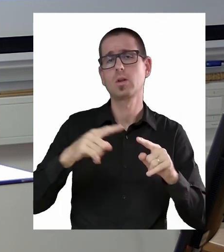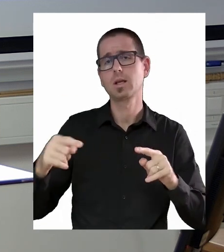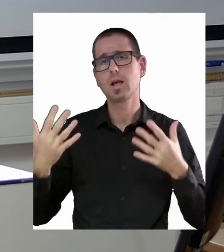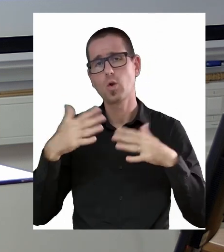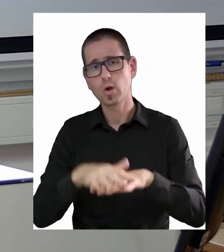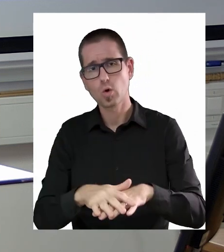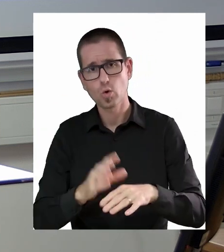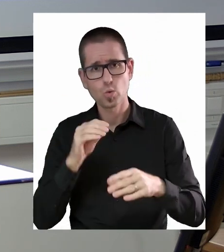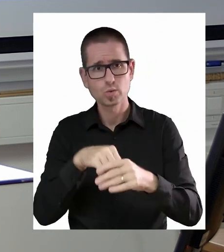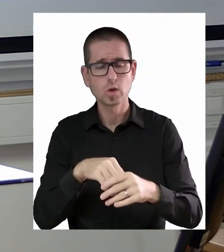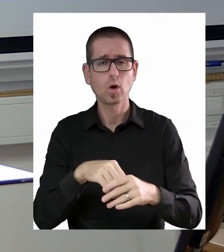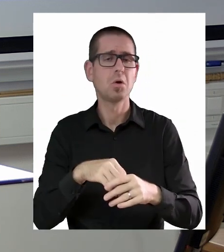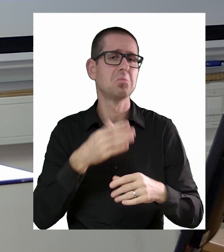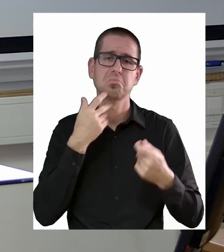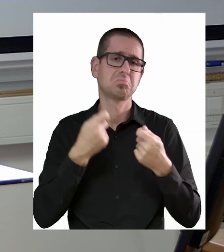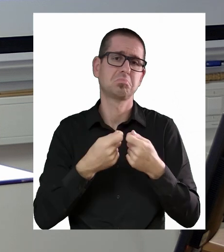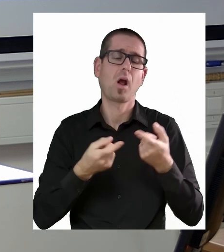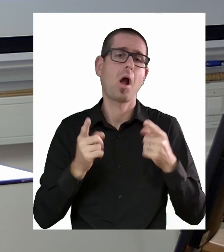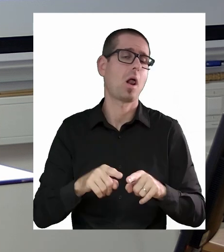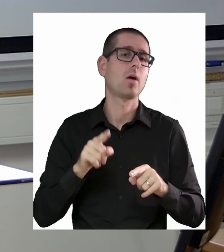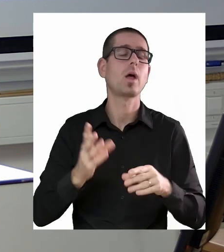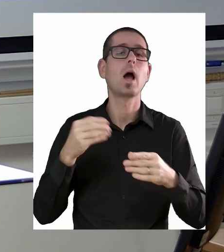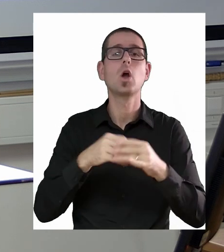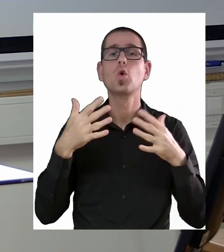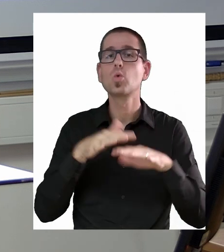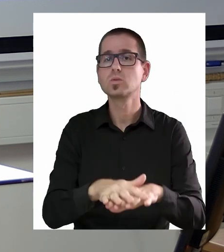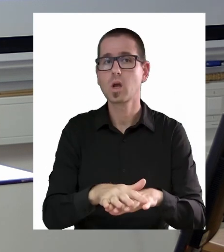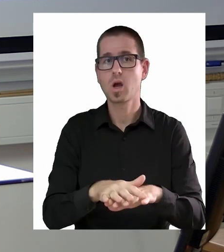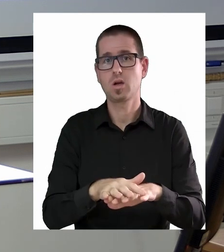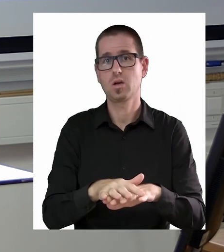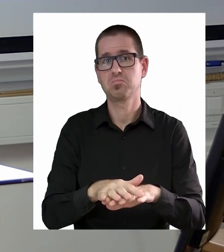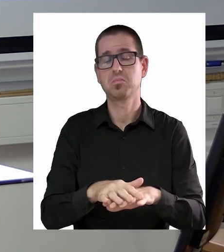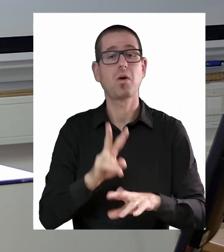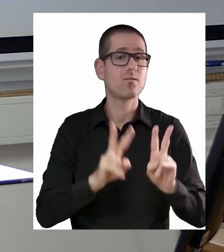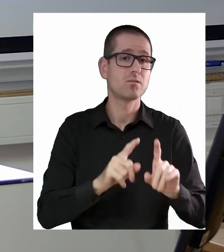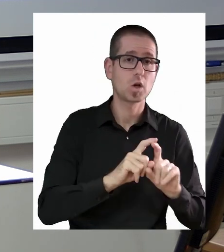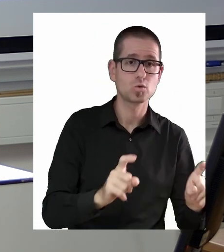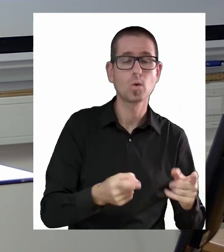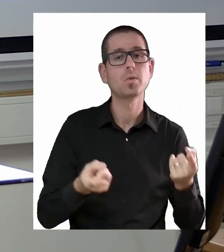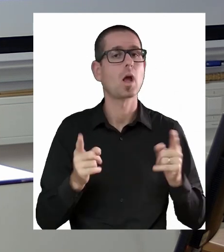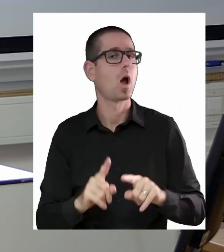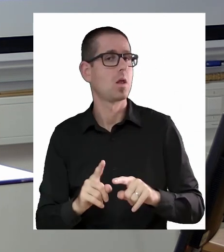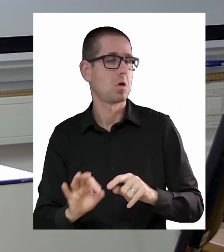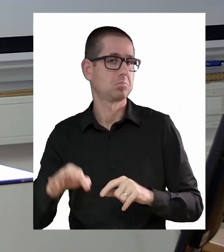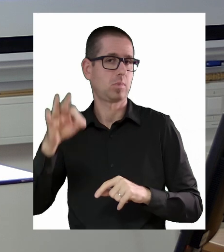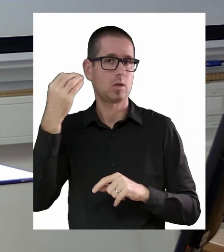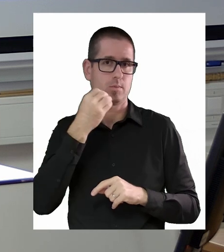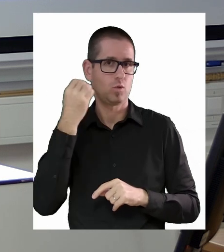regardless really whether this inclusion is in kindergarten or in adult education. So we